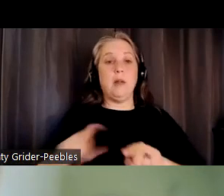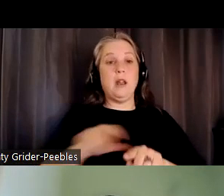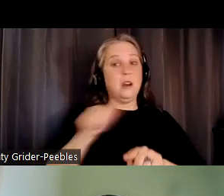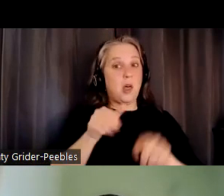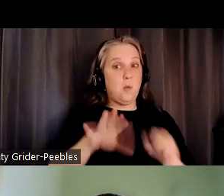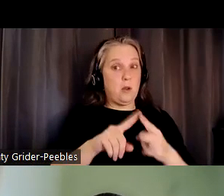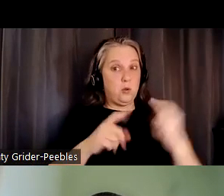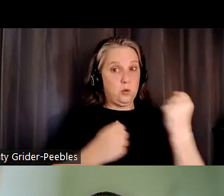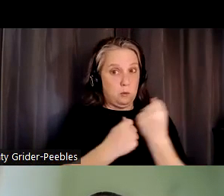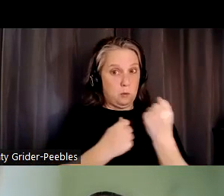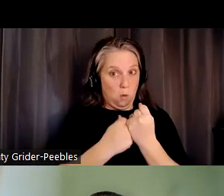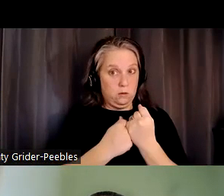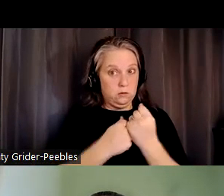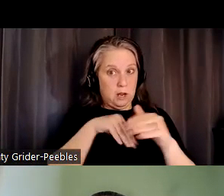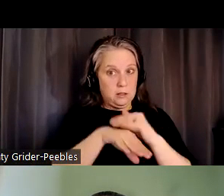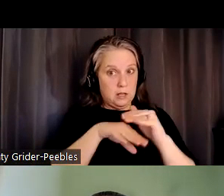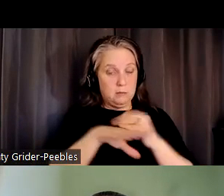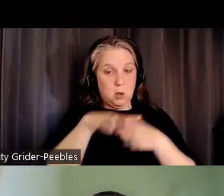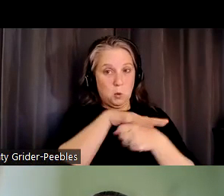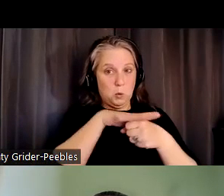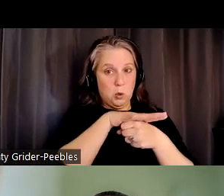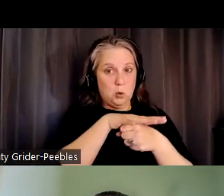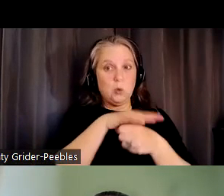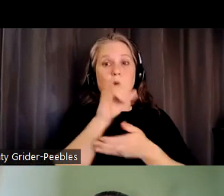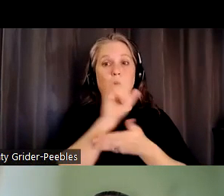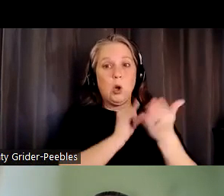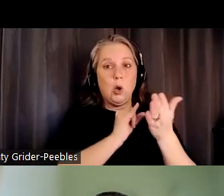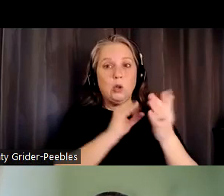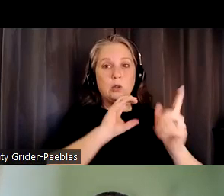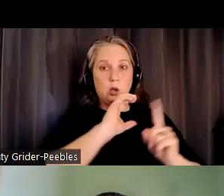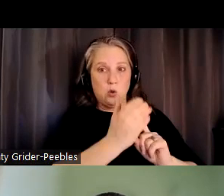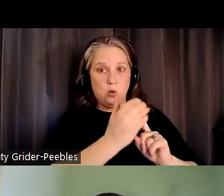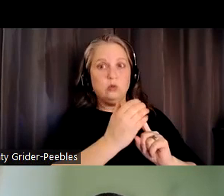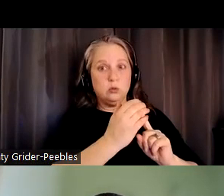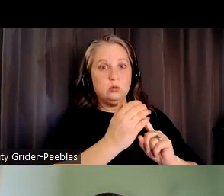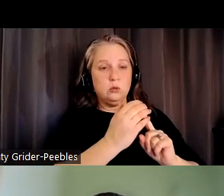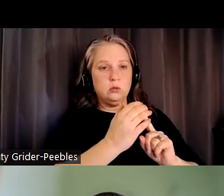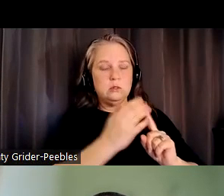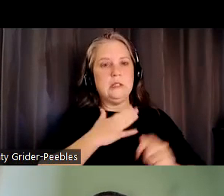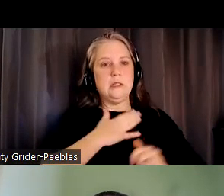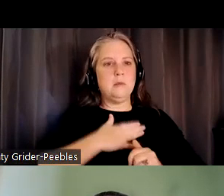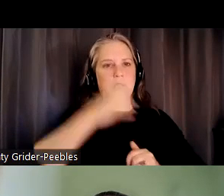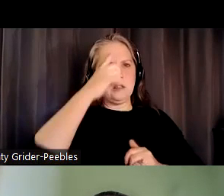accessibility within our arts and culture landscape, consider participating in midnights eyes public